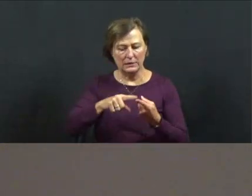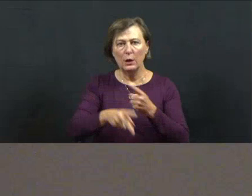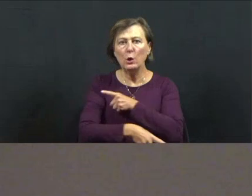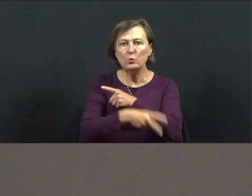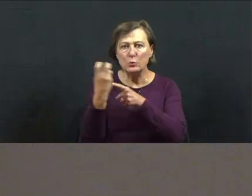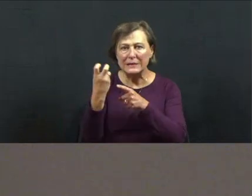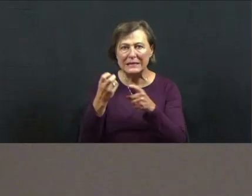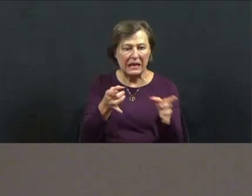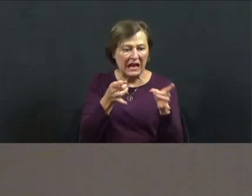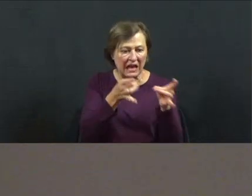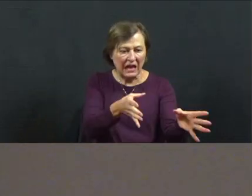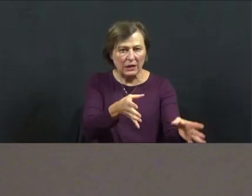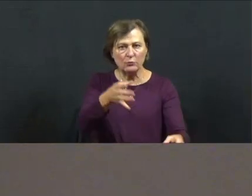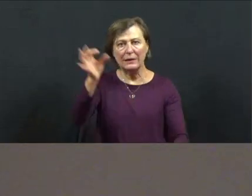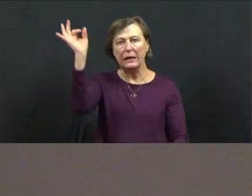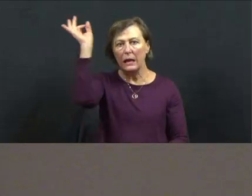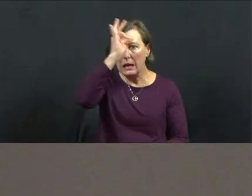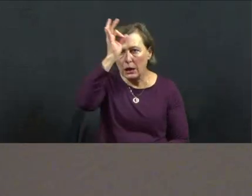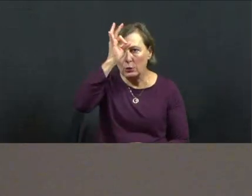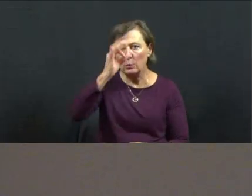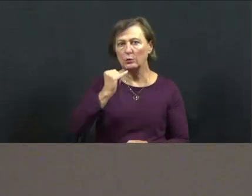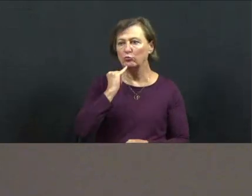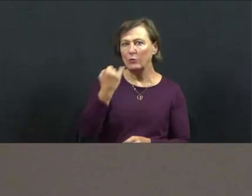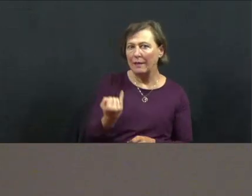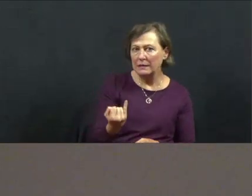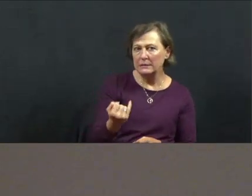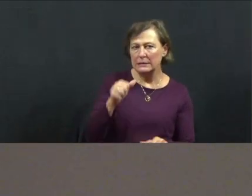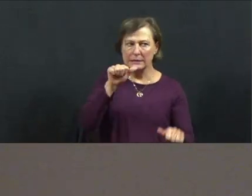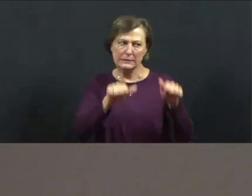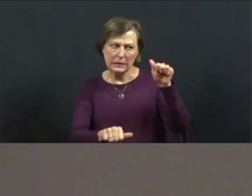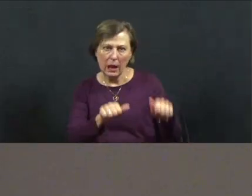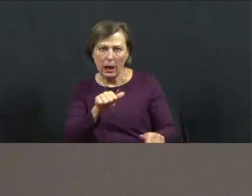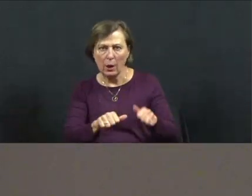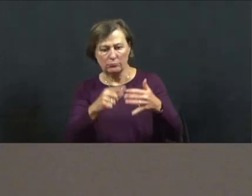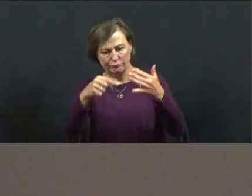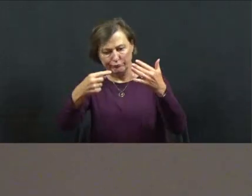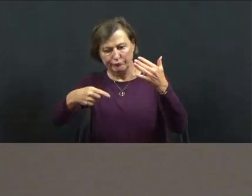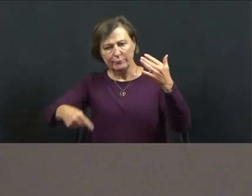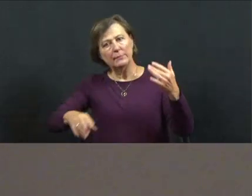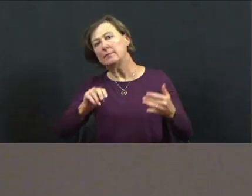ignorance, jealousy, doubt, and all of the other poisons bringing